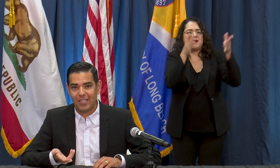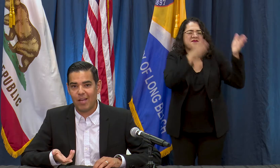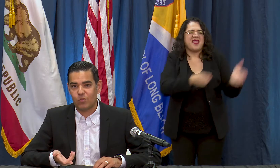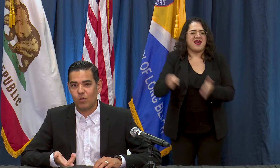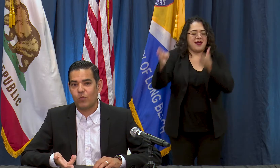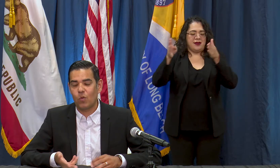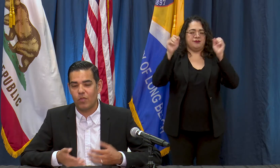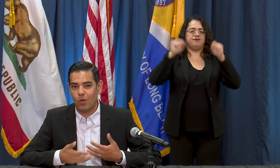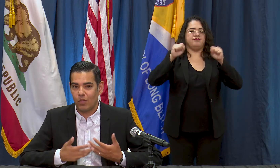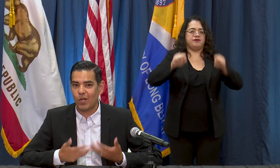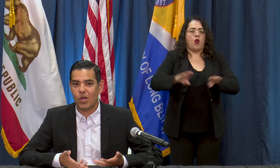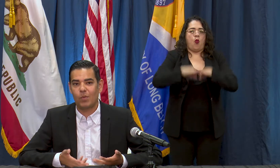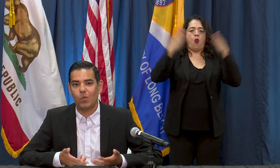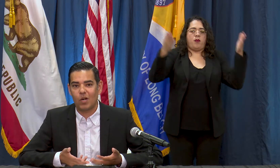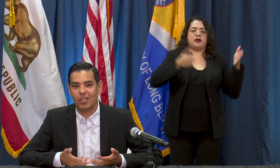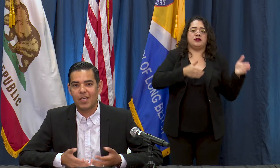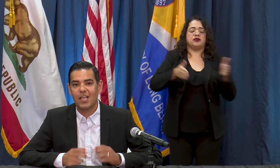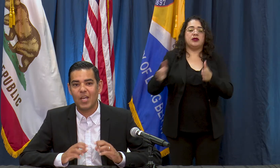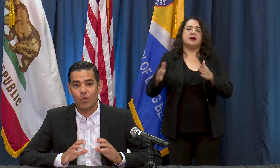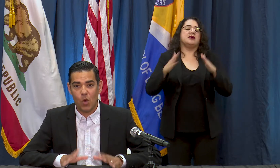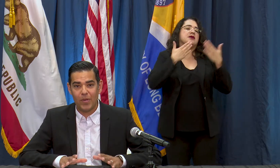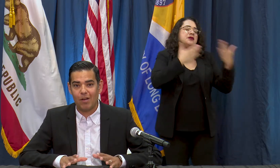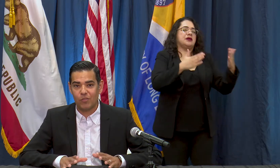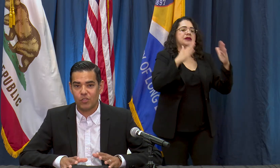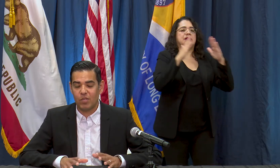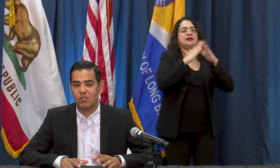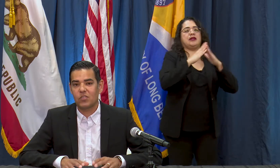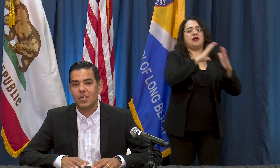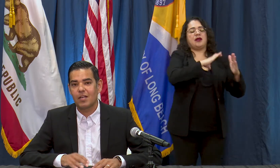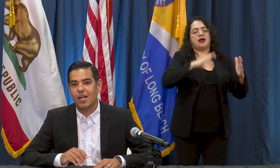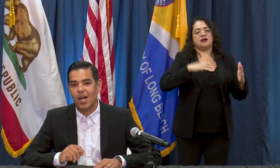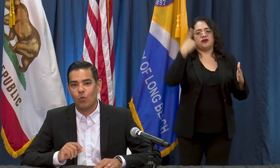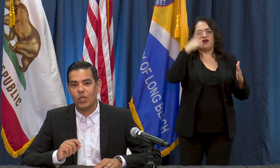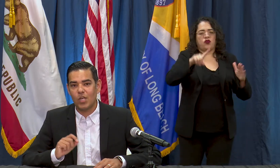Council for their really incredible work in reopening all the streets. We know